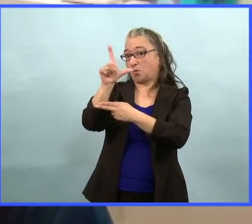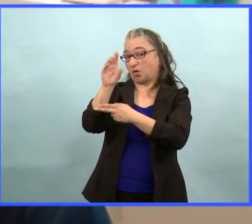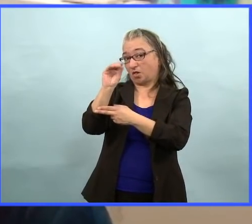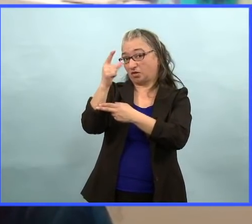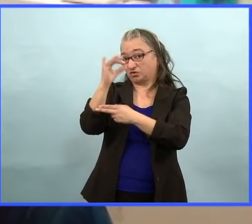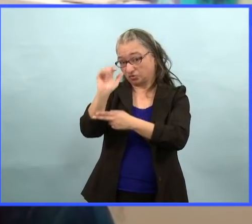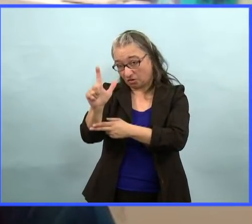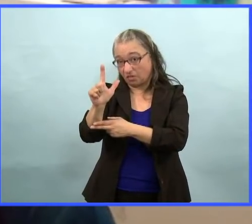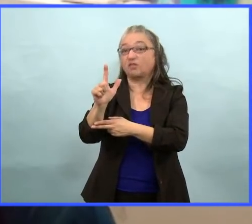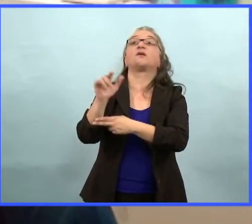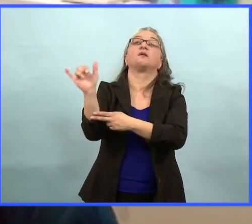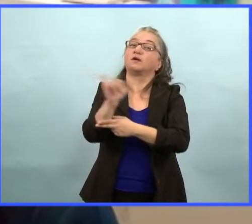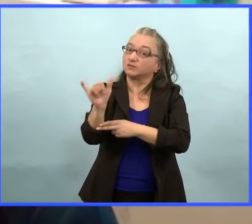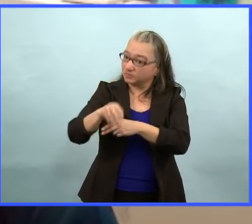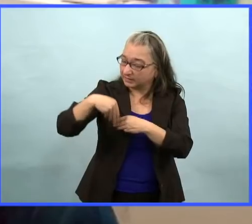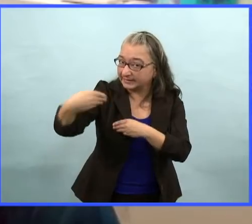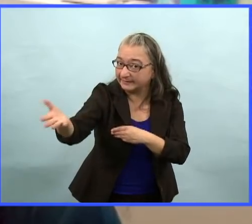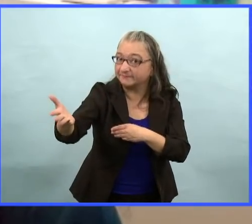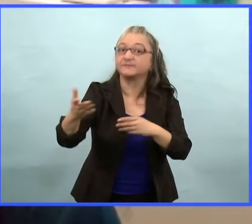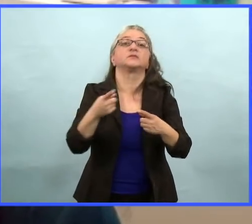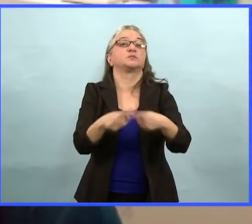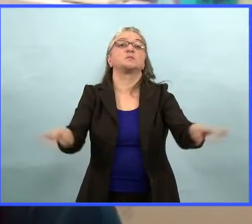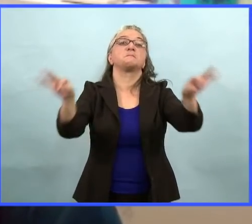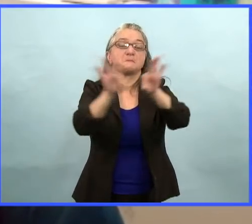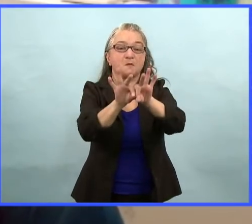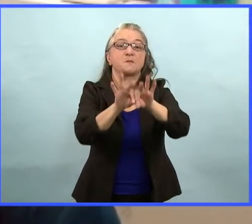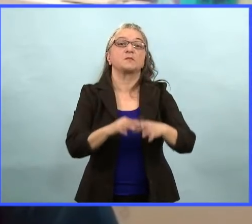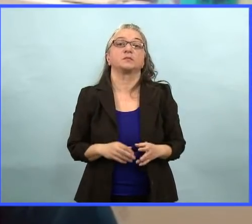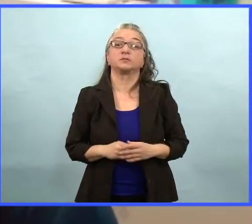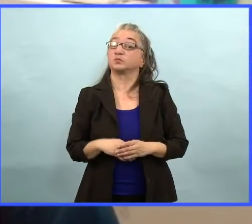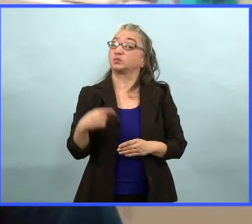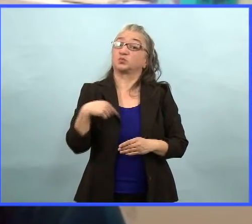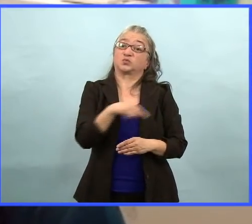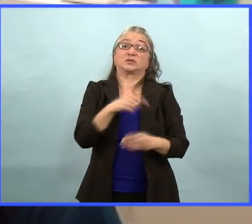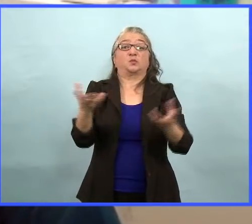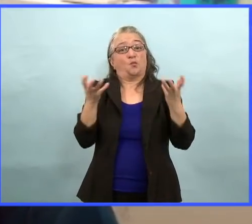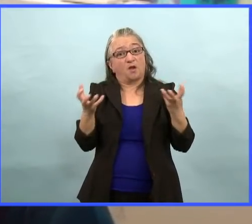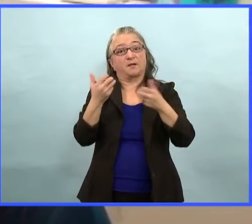higher in first nation communities as well as working with our health system partners to ensure